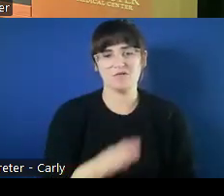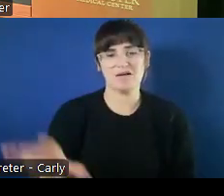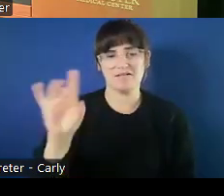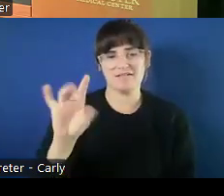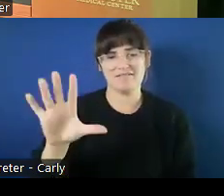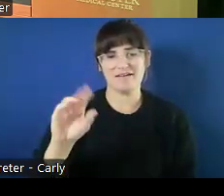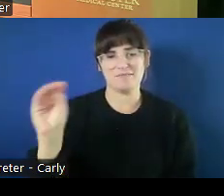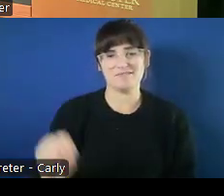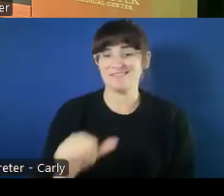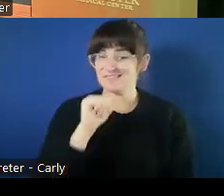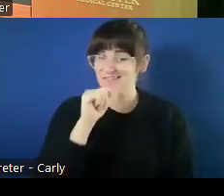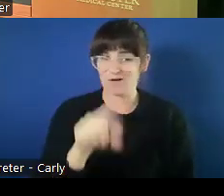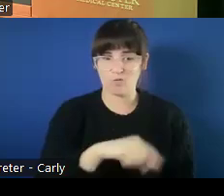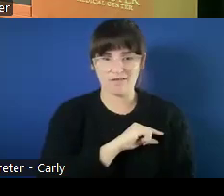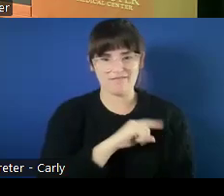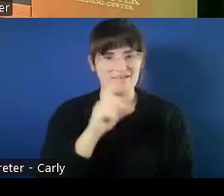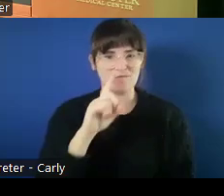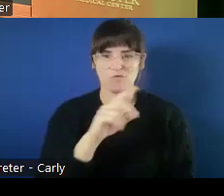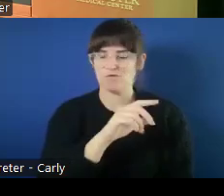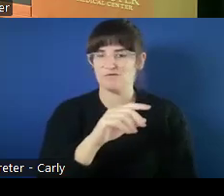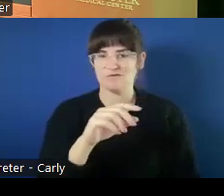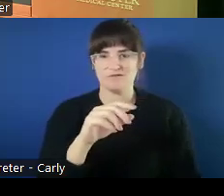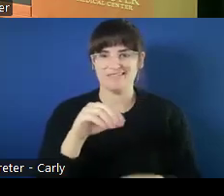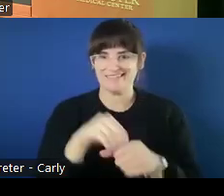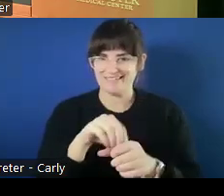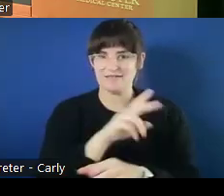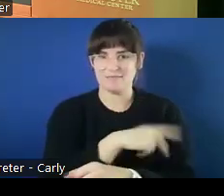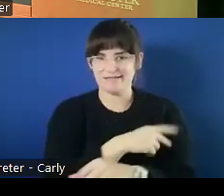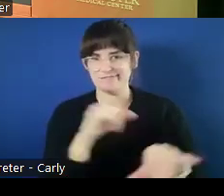were like what what can we do with these people because we're spent we're already talking to them